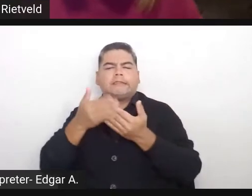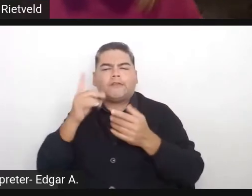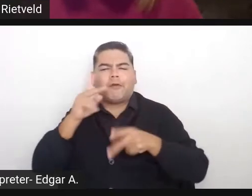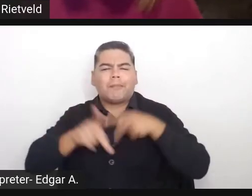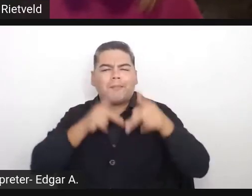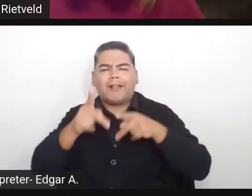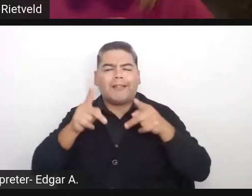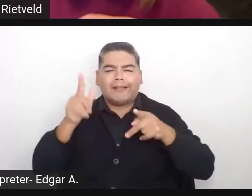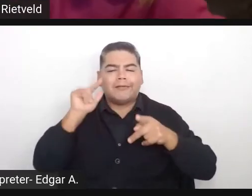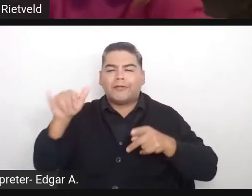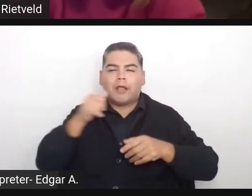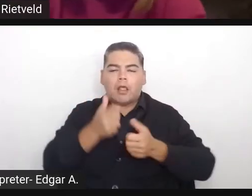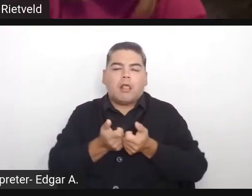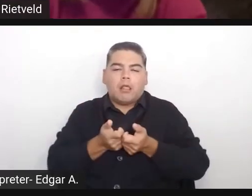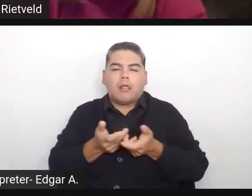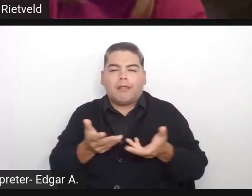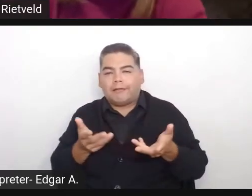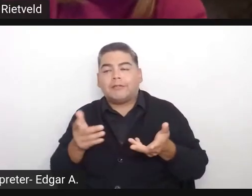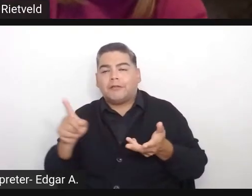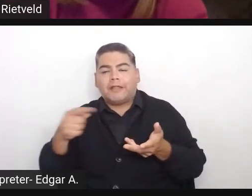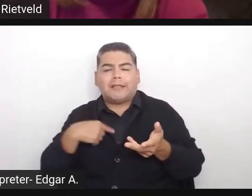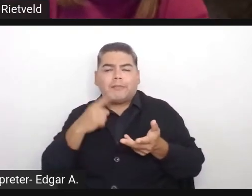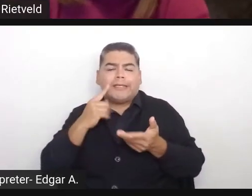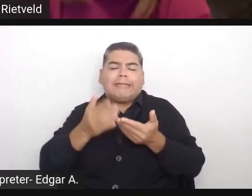and better user experience.